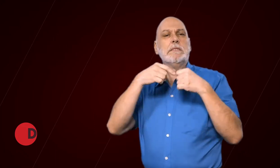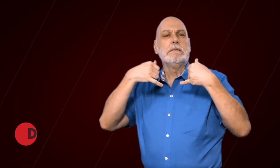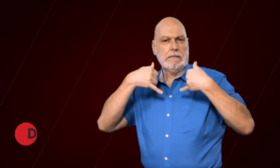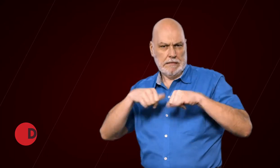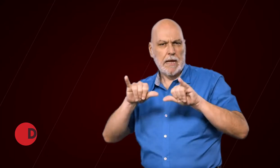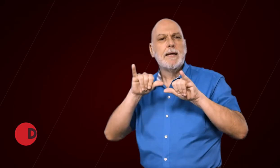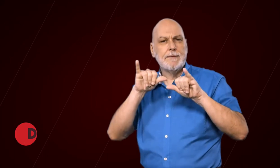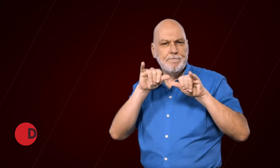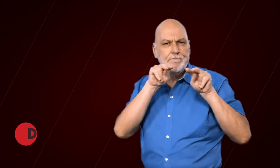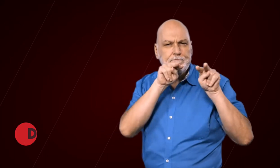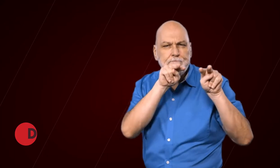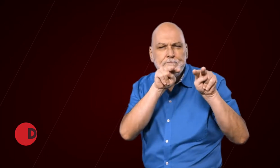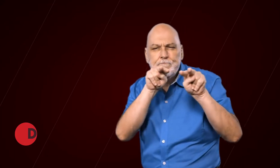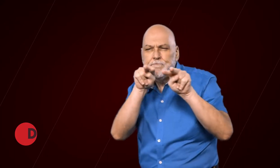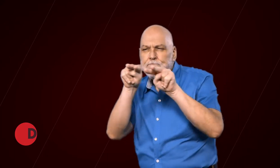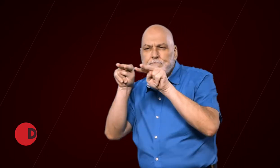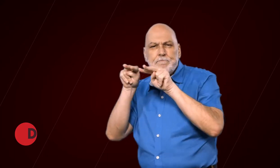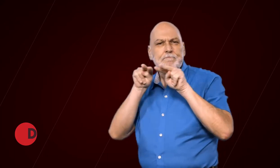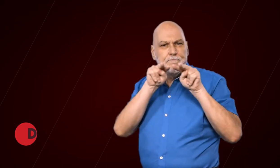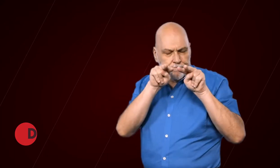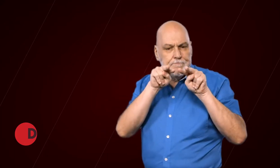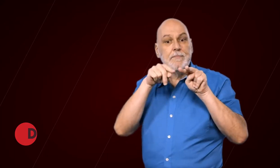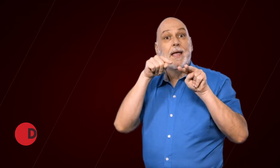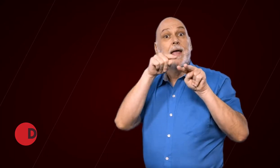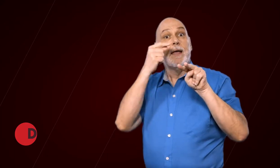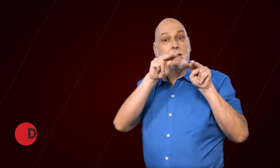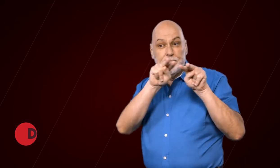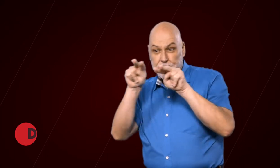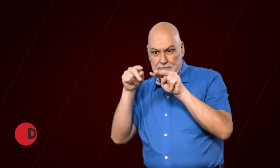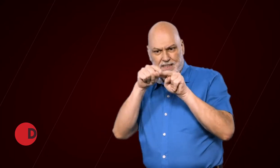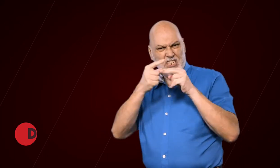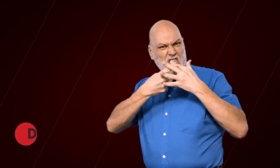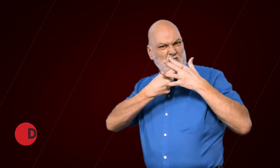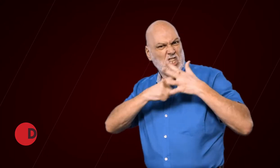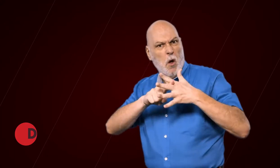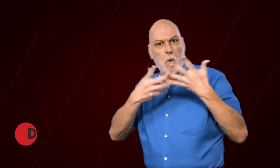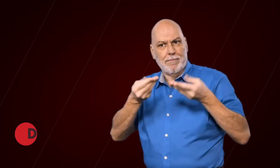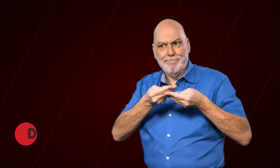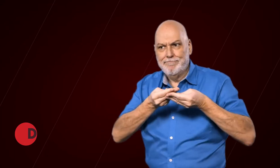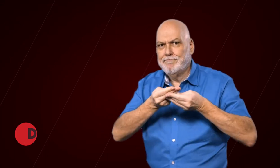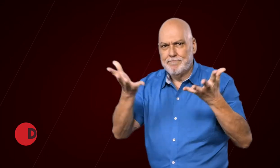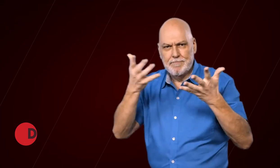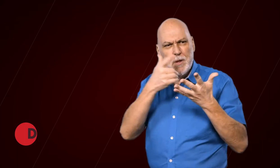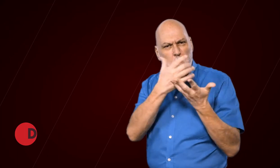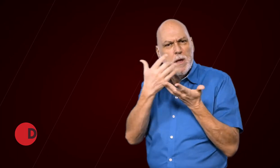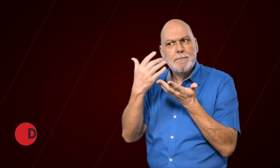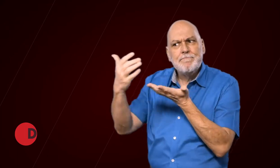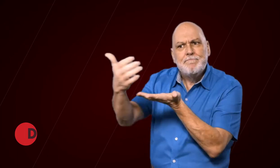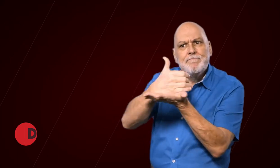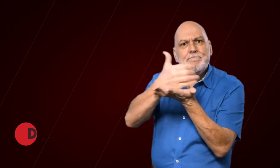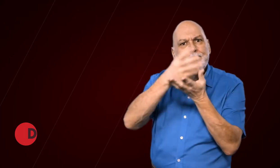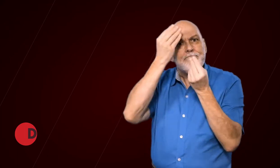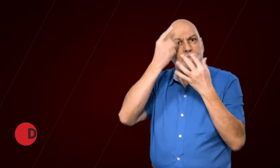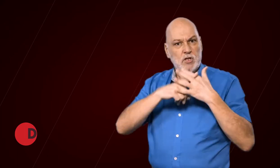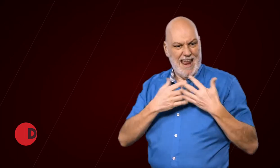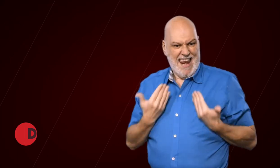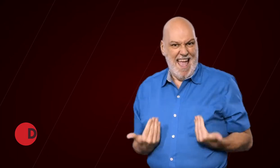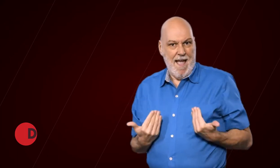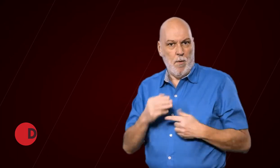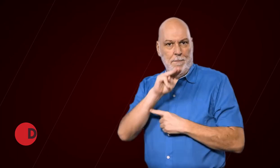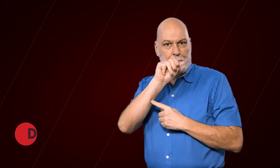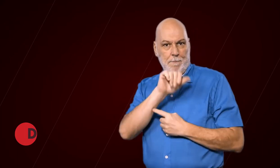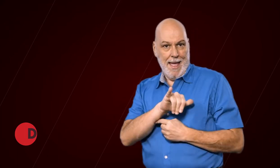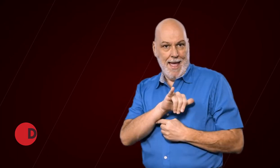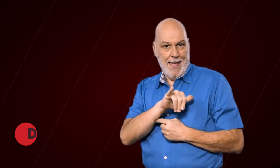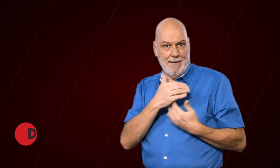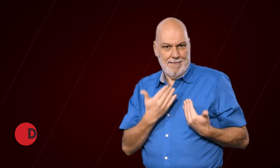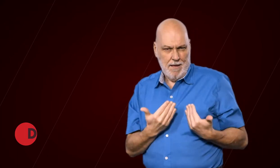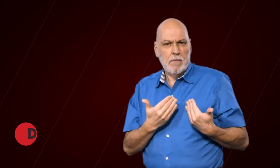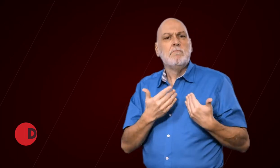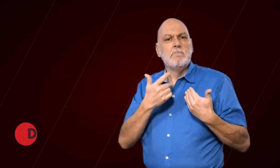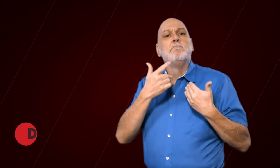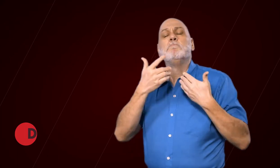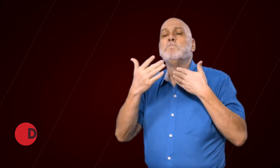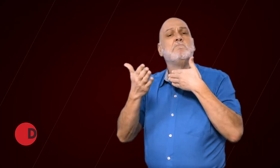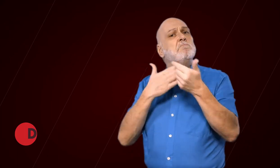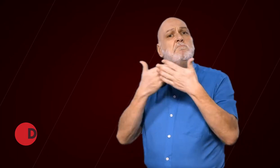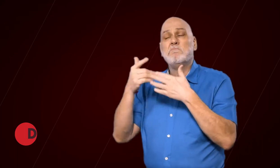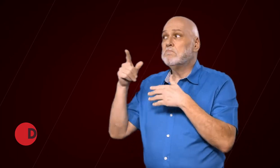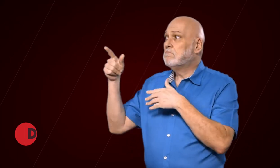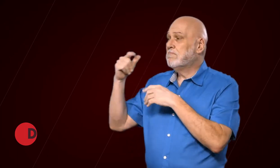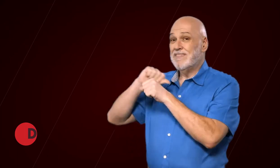The 2021 Census is still on track starting in May